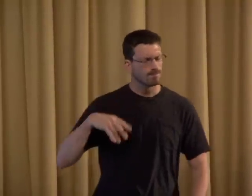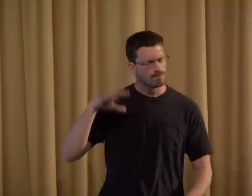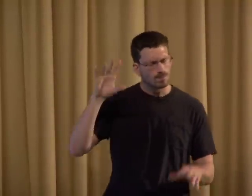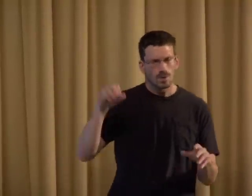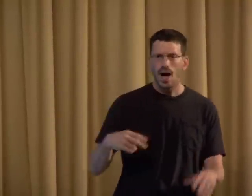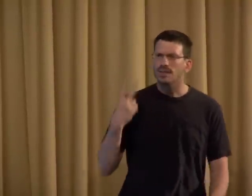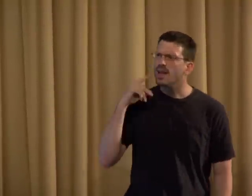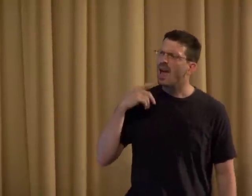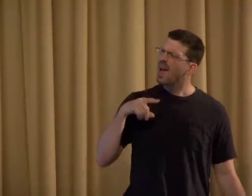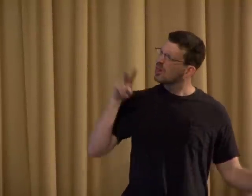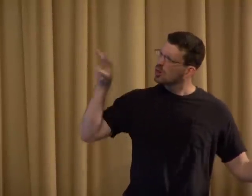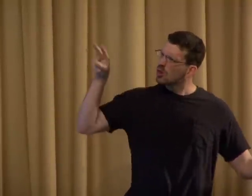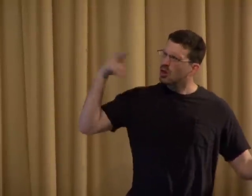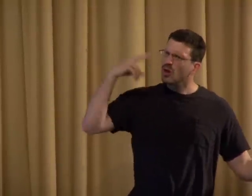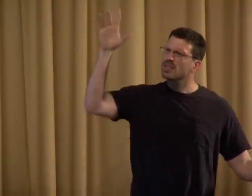I said to my teacher, hey look at the snow its so beautiful -- these were big flakes. And he said yeah, it is.